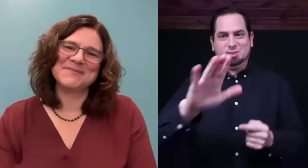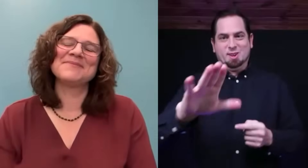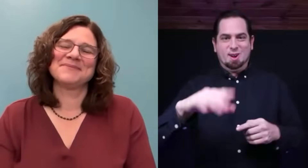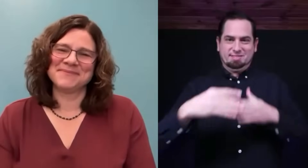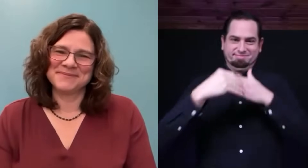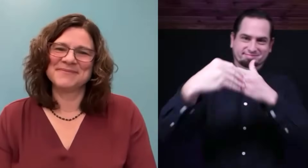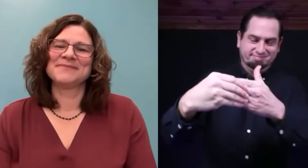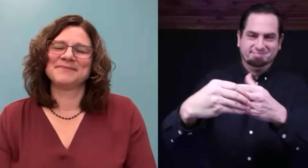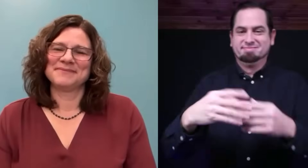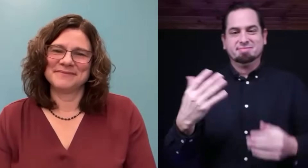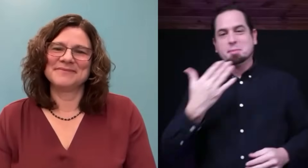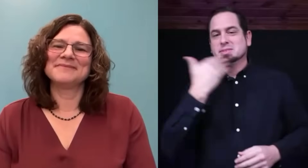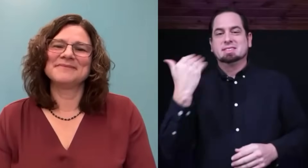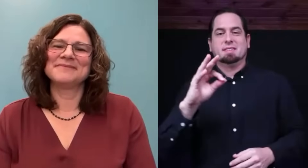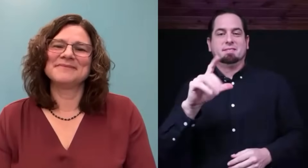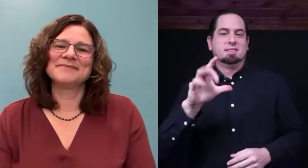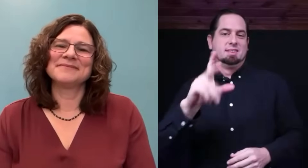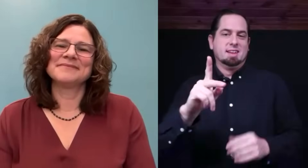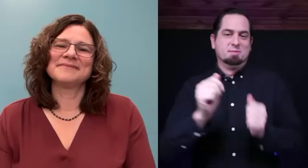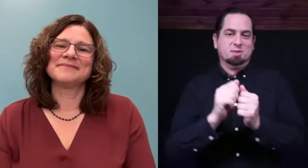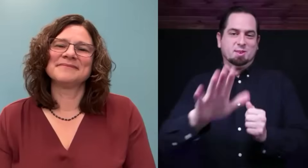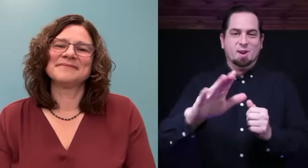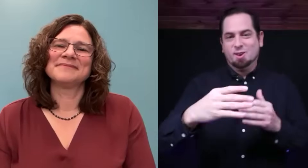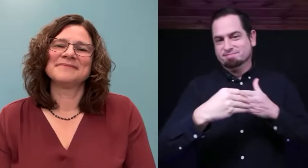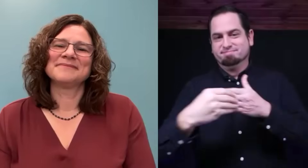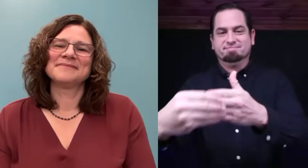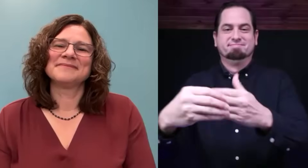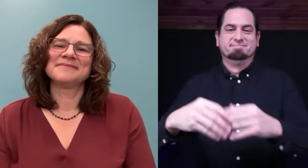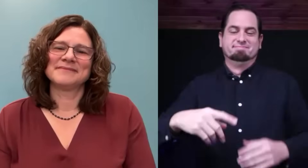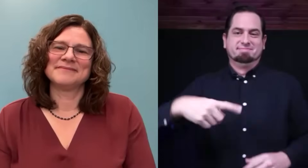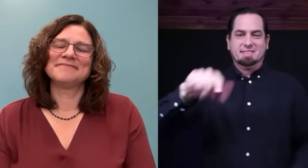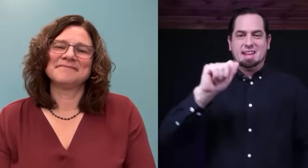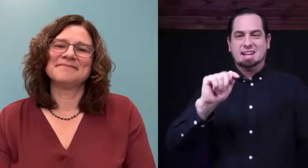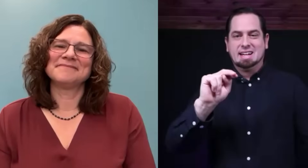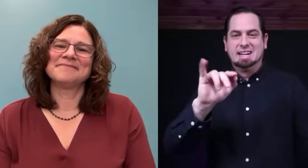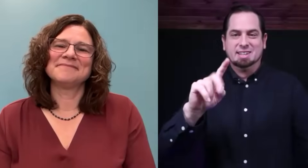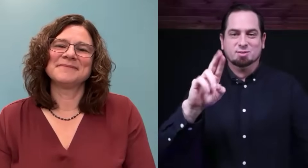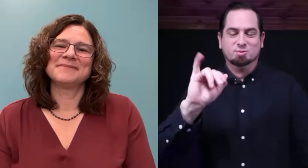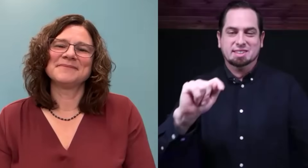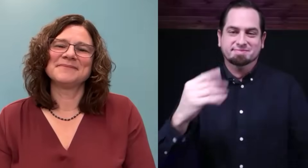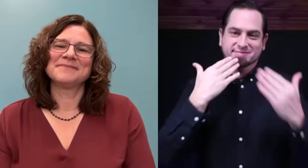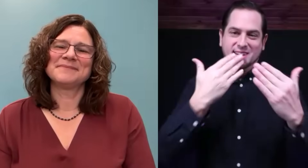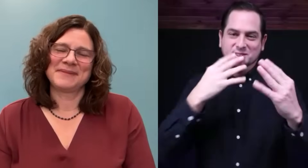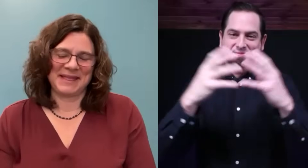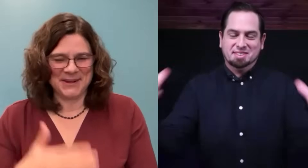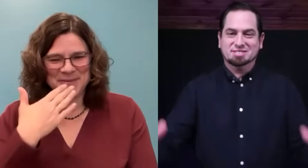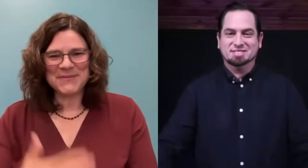Thank you. Best of luck with your direction at RIT/NTID. Thank you so much.